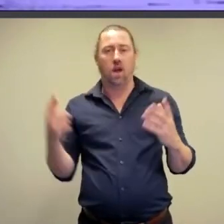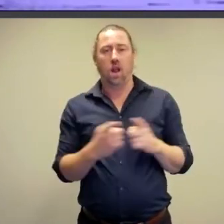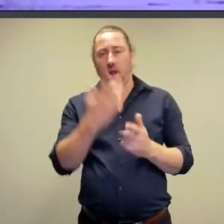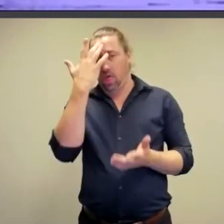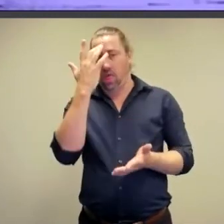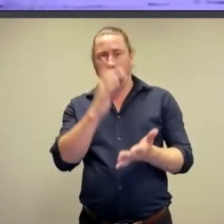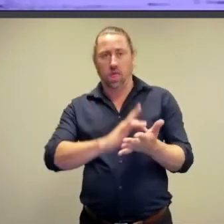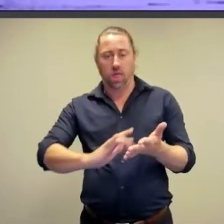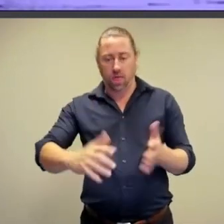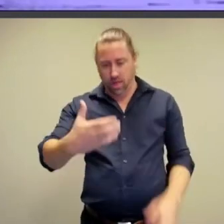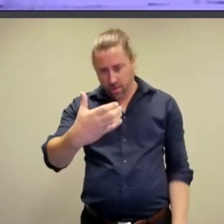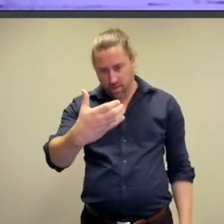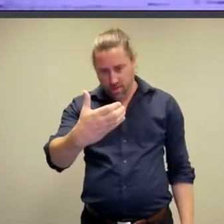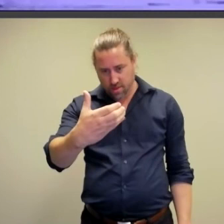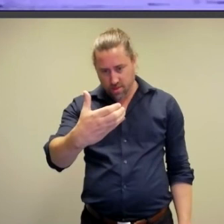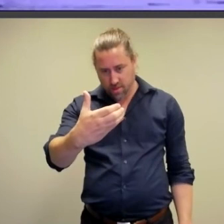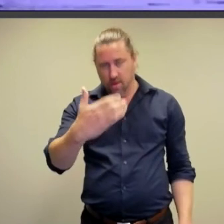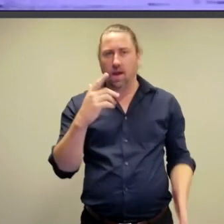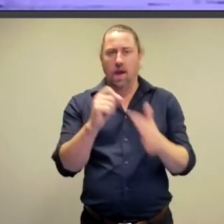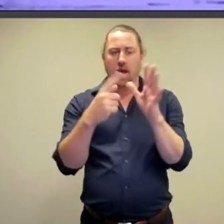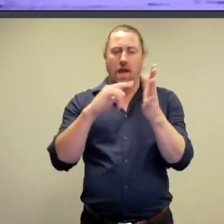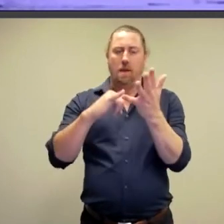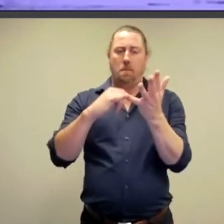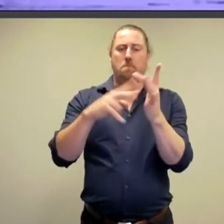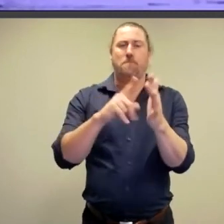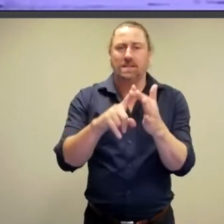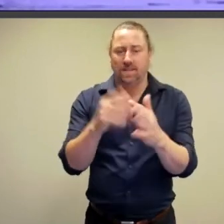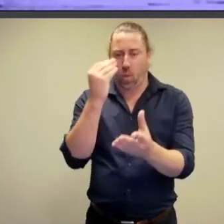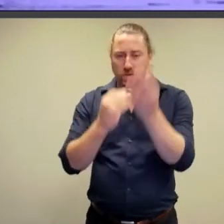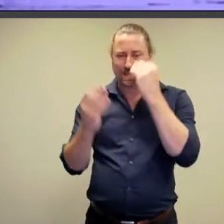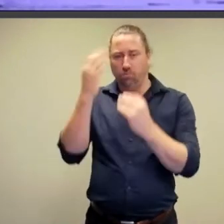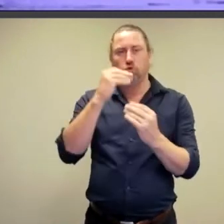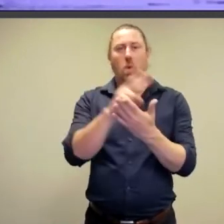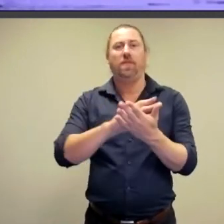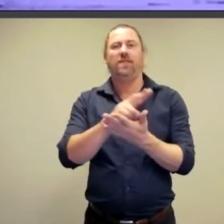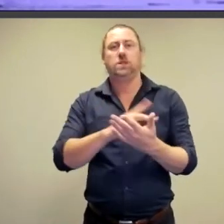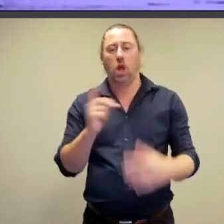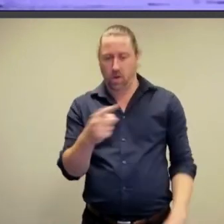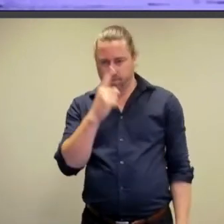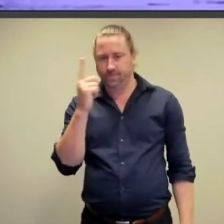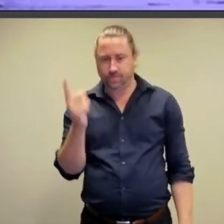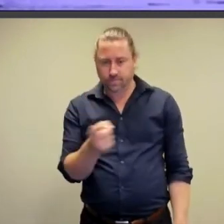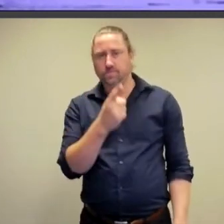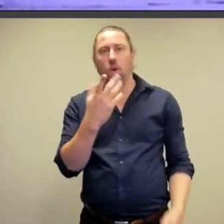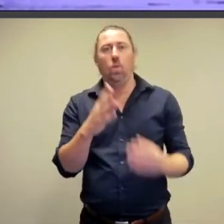zombie-like passive consumption of endless videos